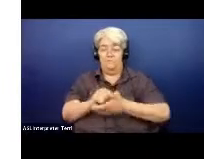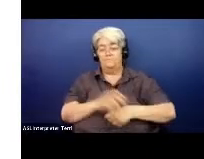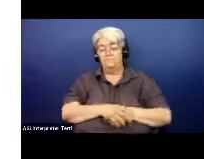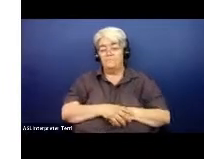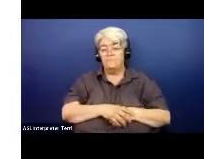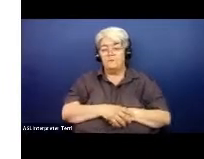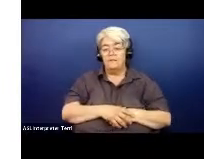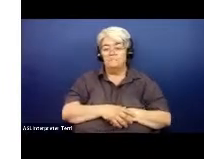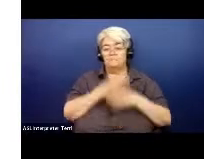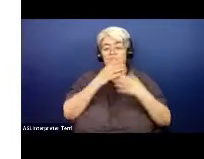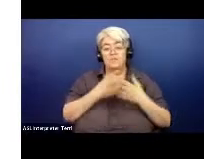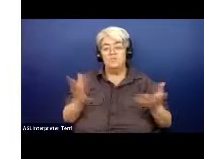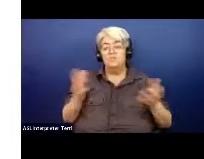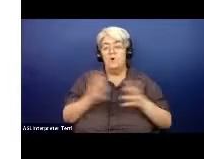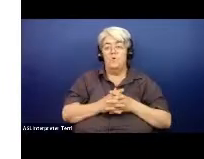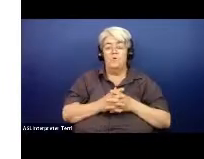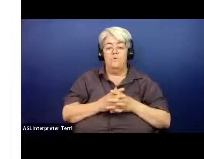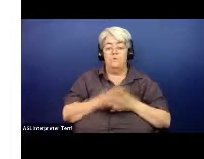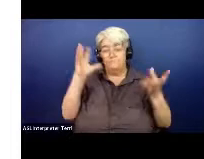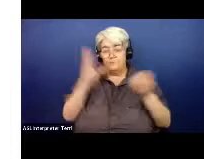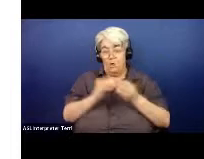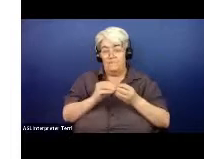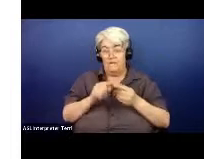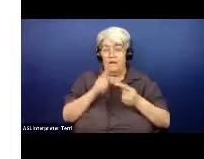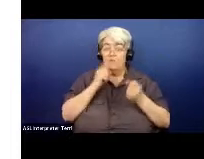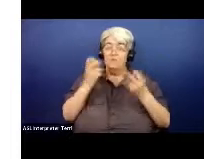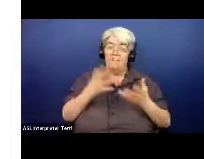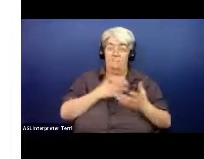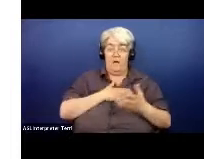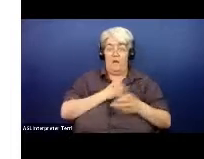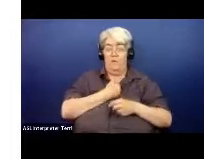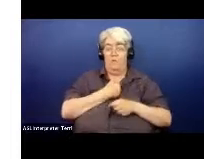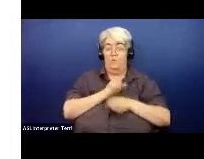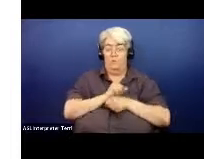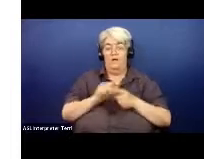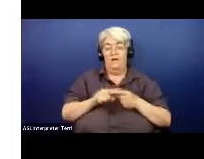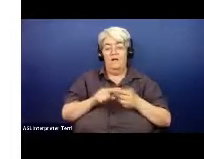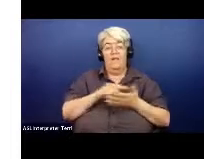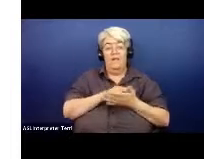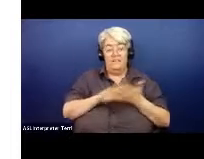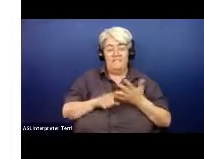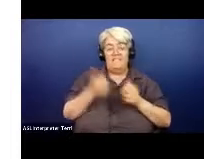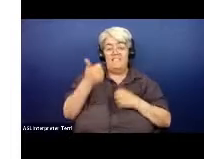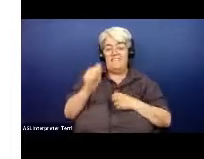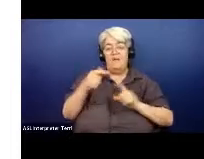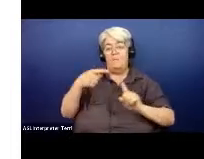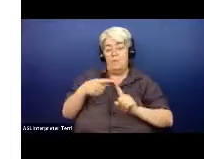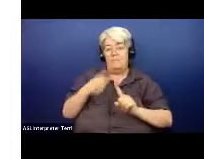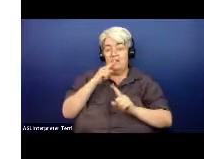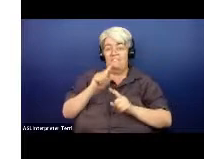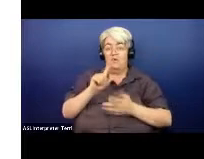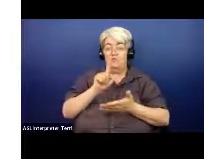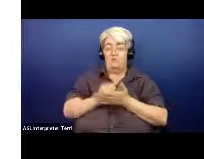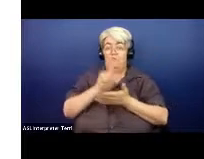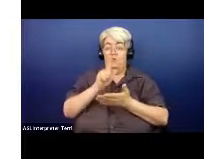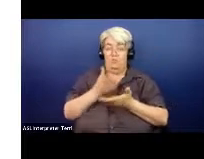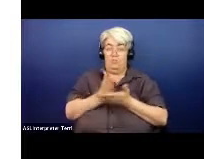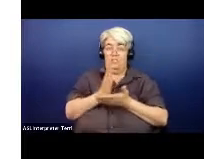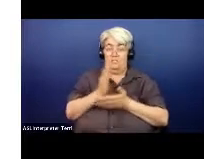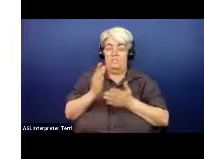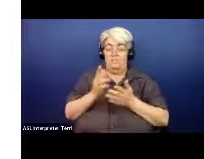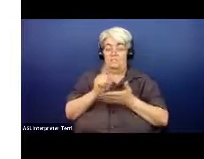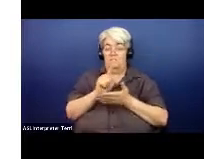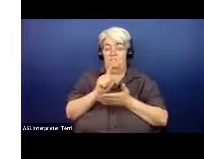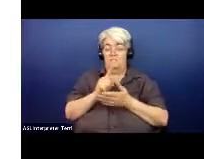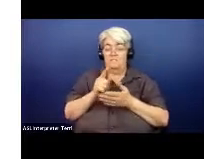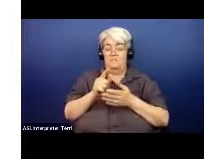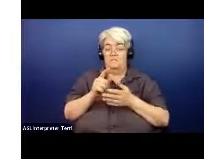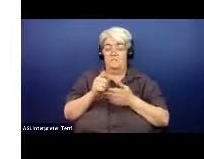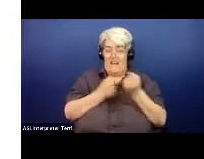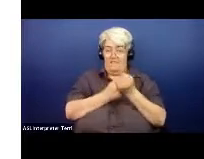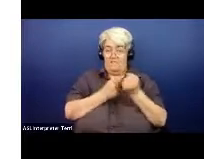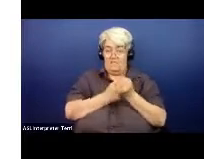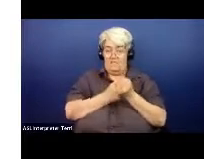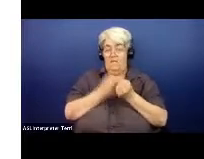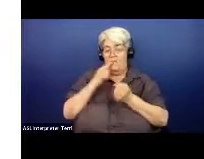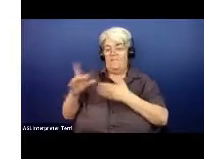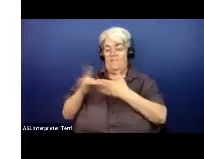The ten pointing of criminal justify advocacy that you have in the chat box. This is how